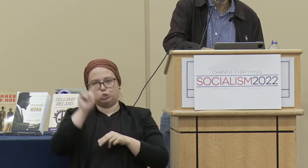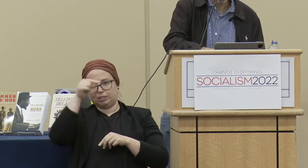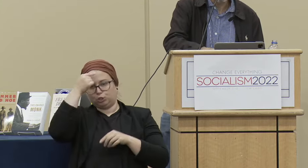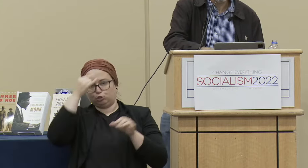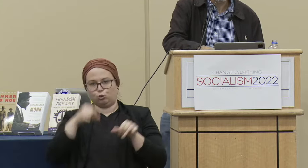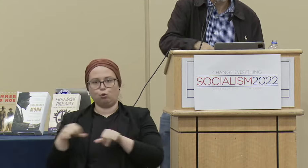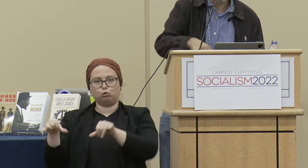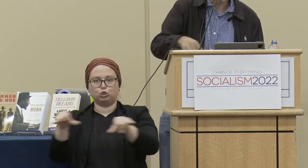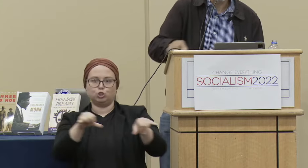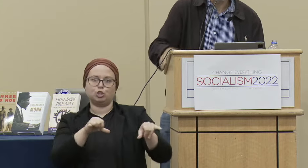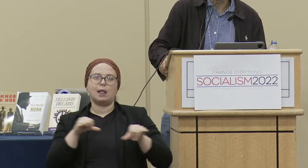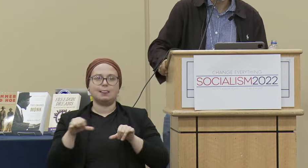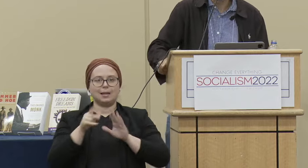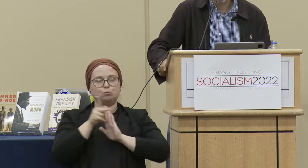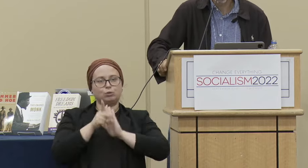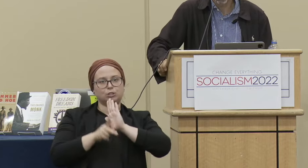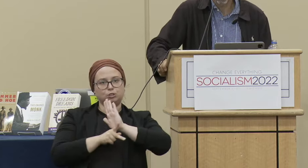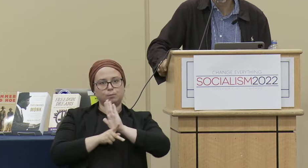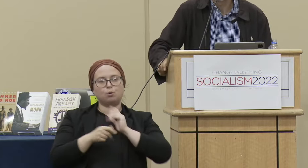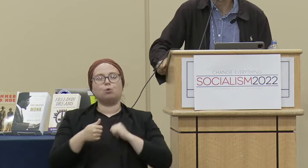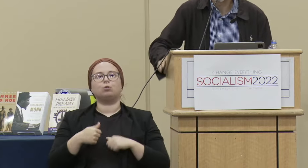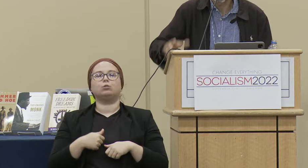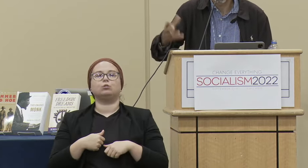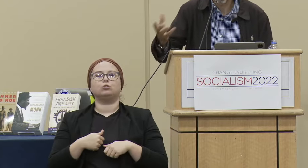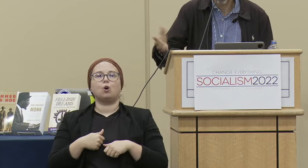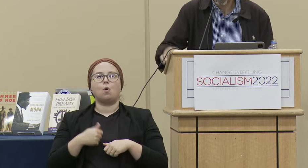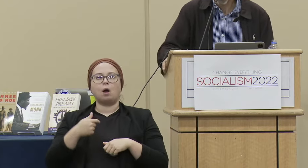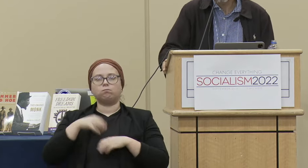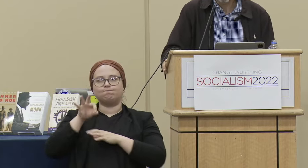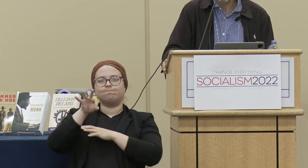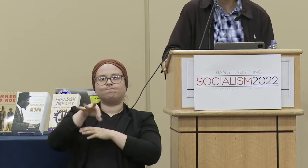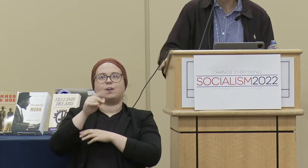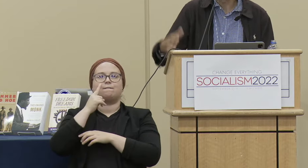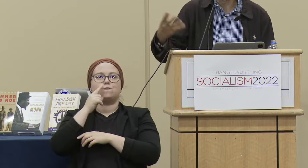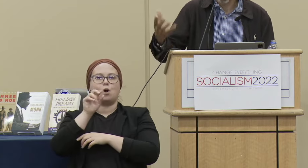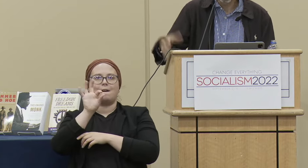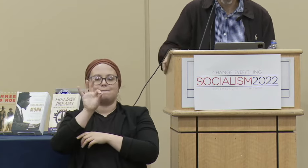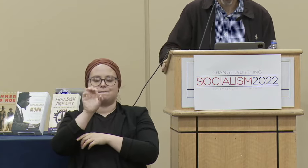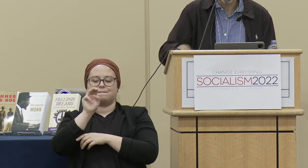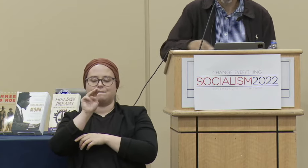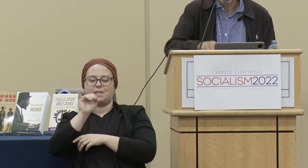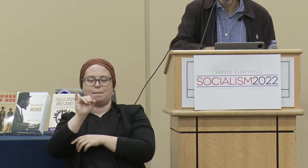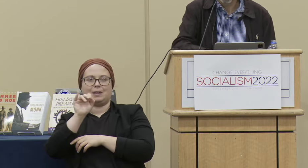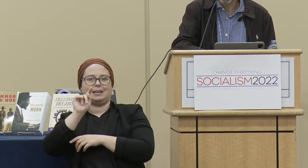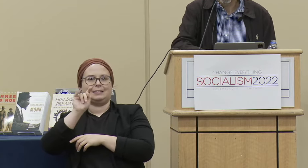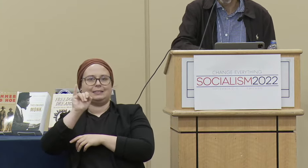actually operated on socialist principles . And let me make a plug for the book " Reconsidering Reparations,"